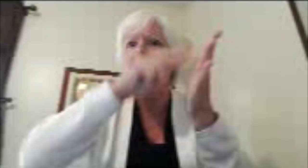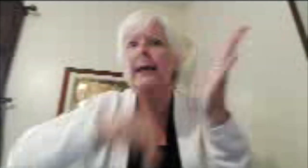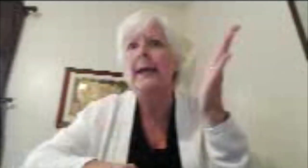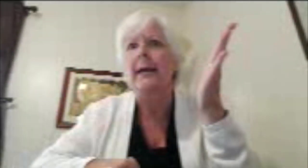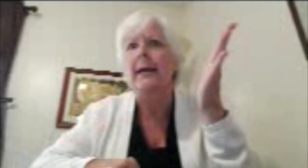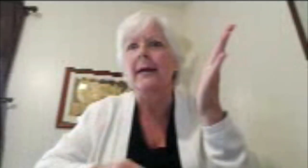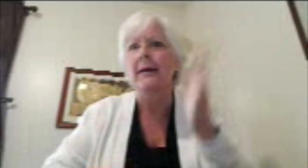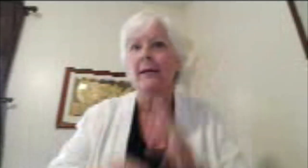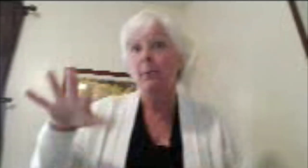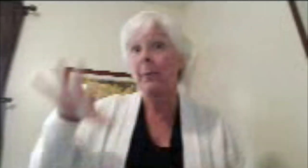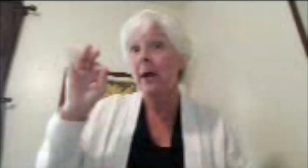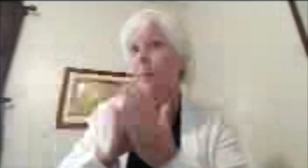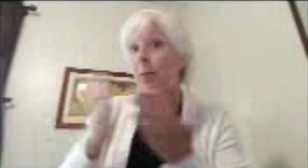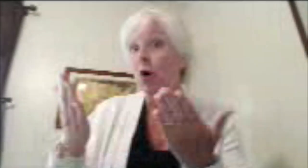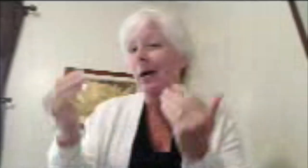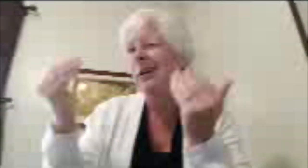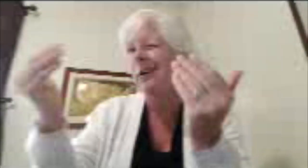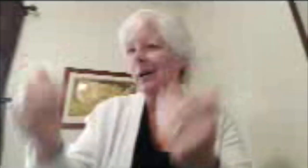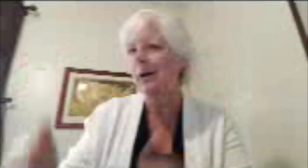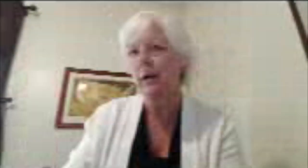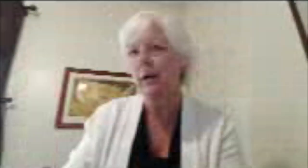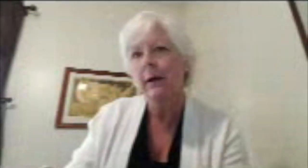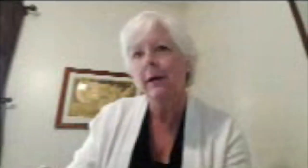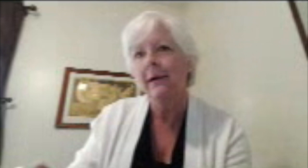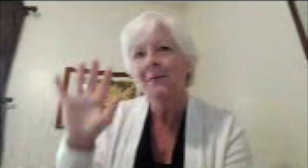Go on and pick up a book. Bye!